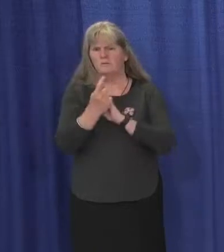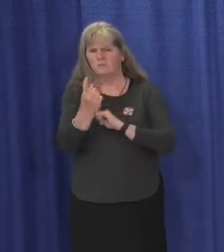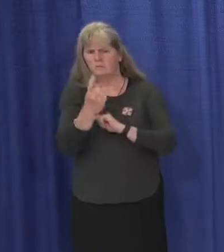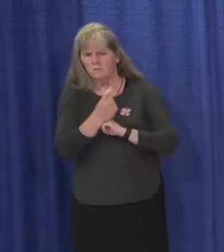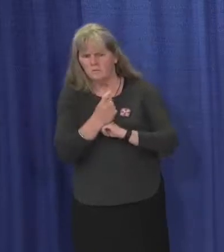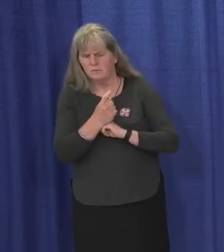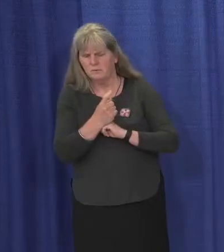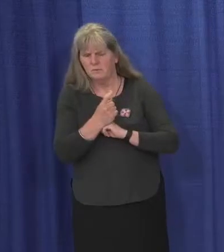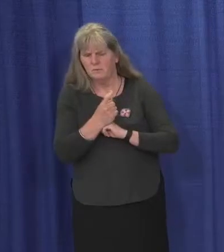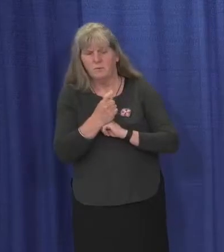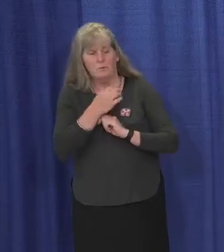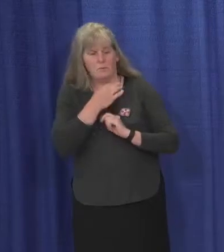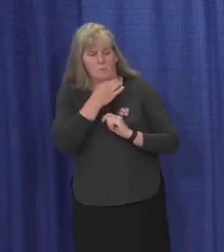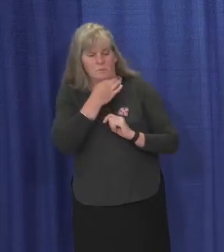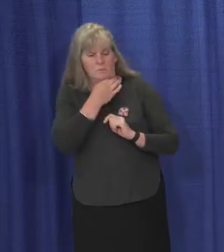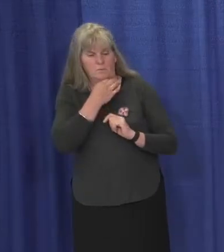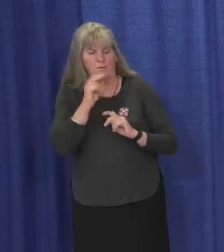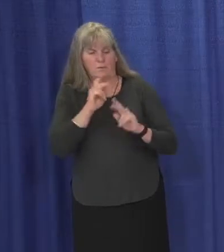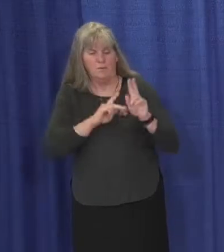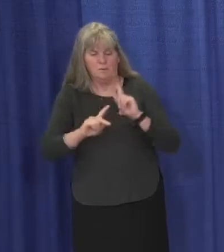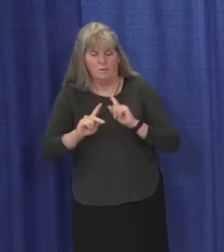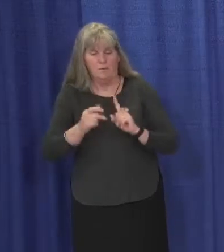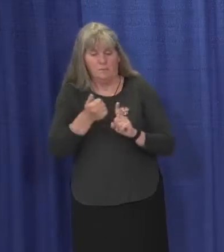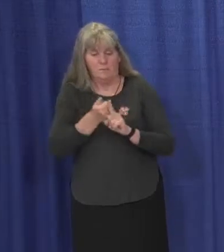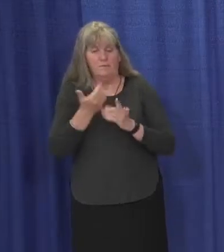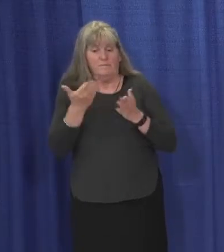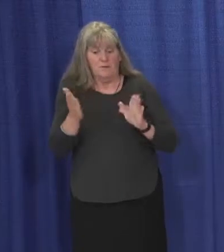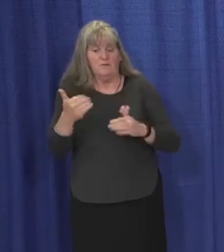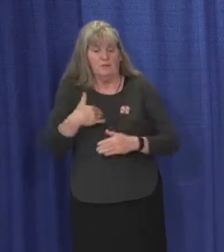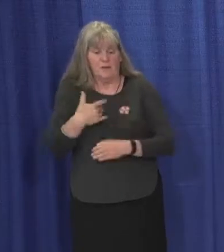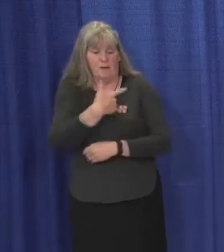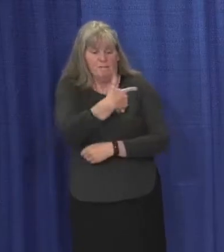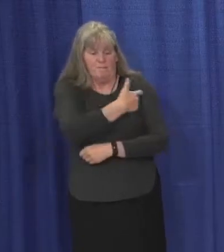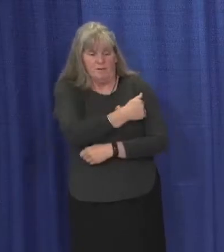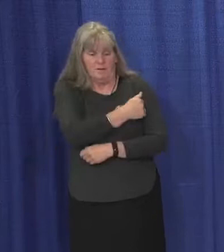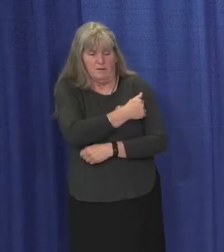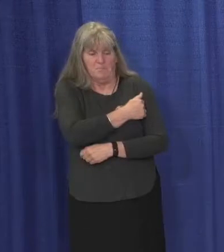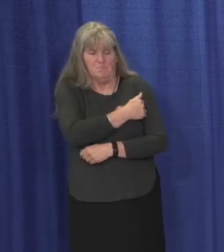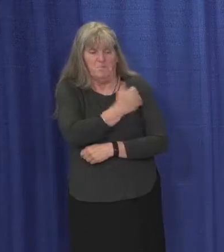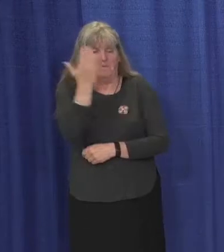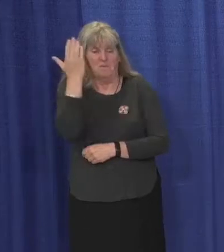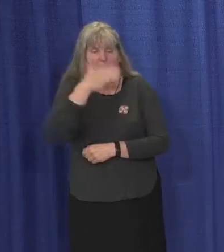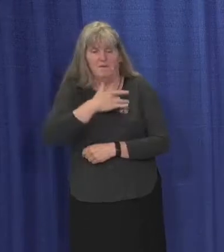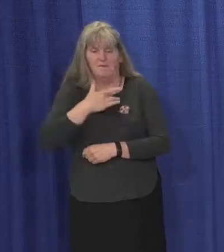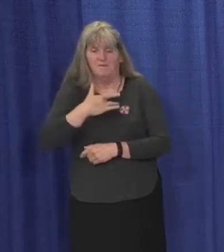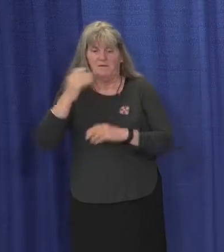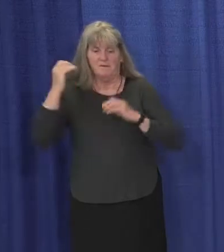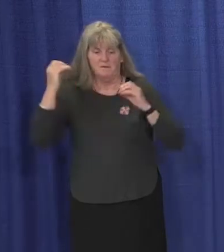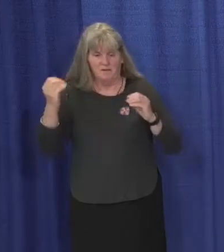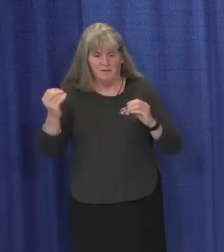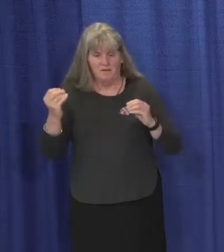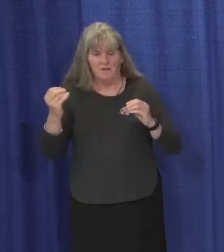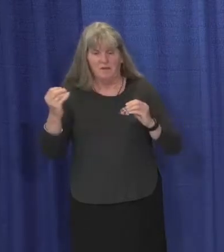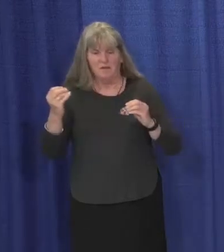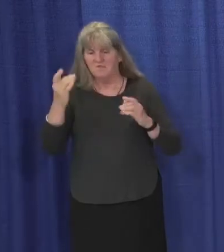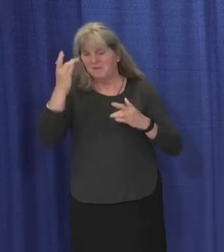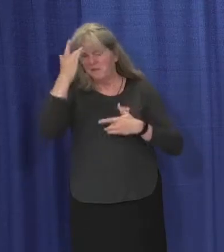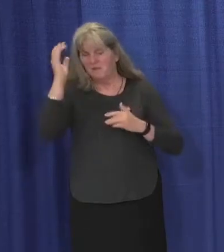Andre: Is it possible for people who have been vaccinated to not have symptoms and pass on